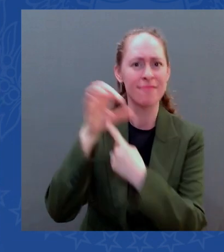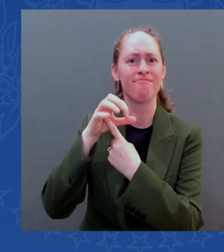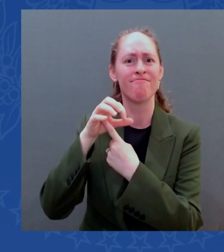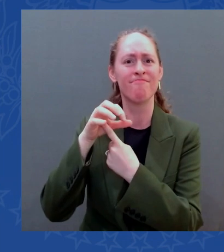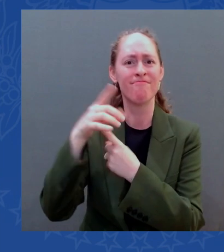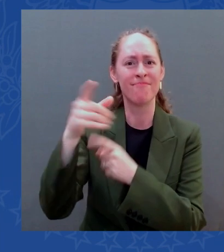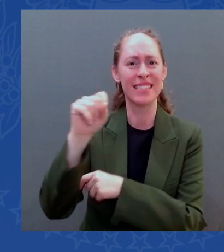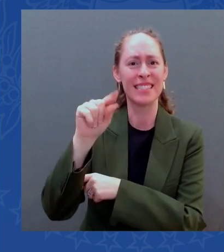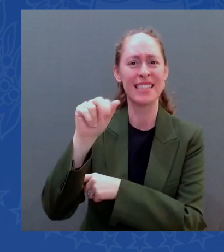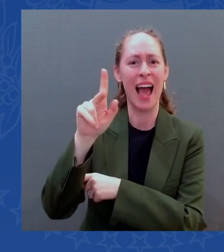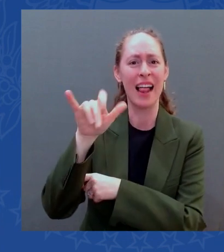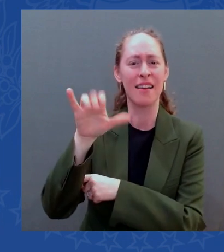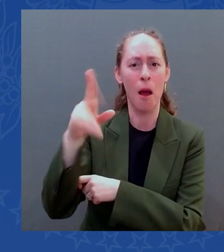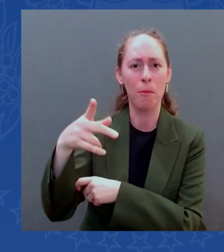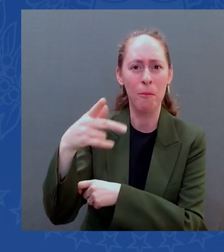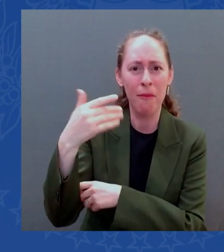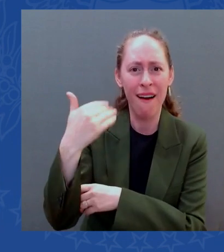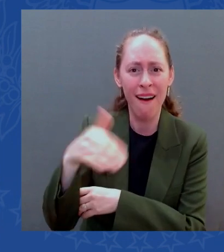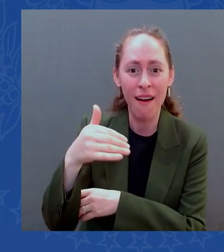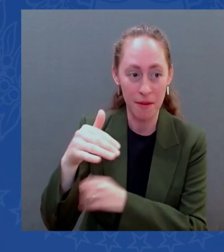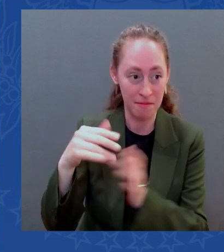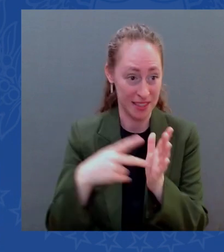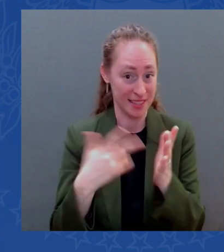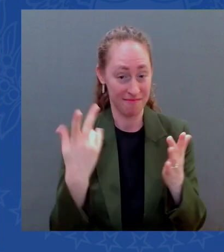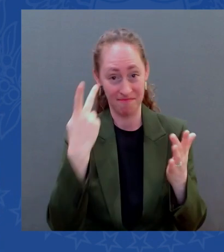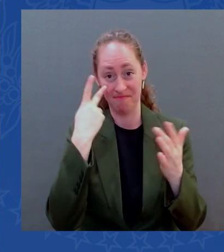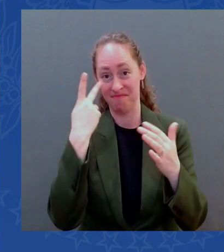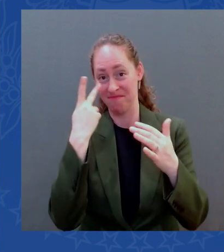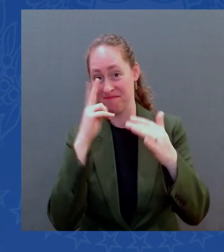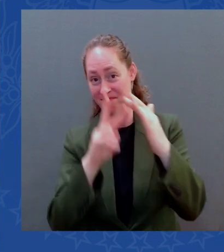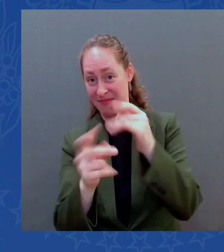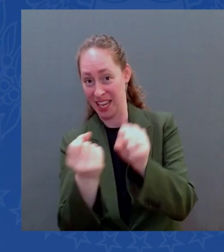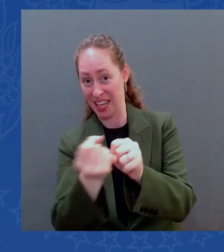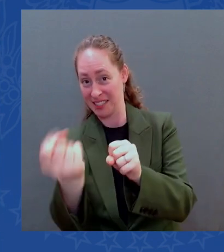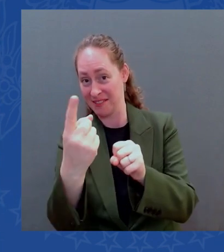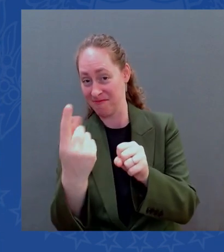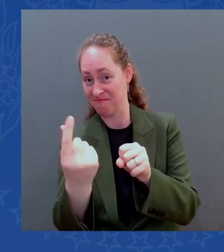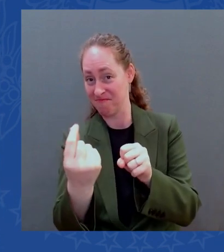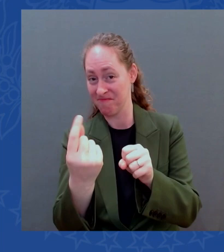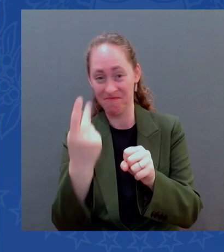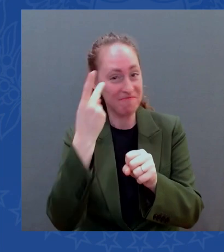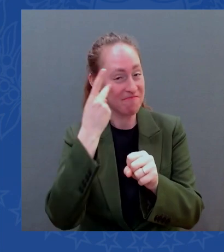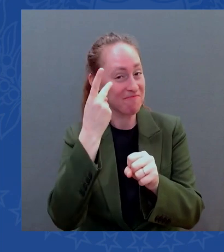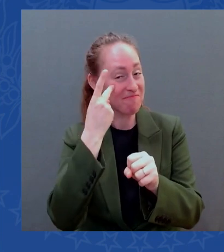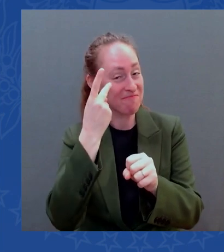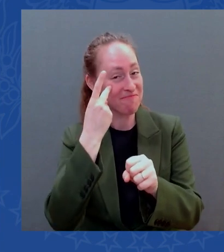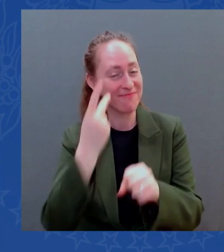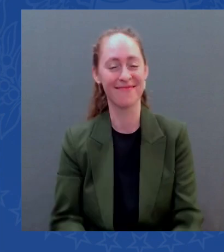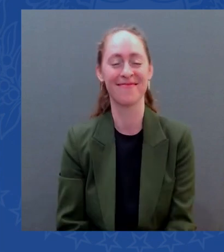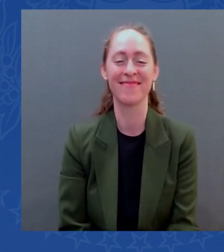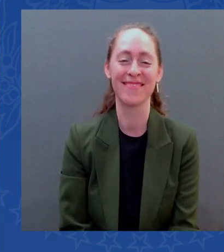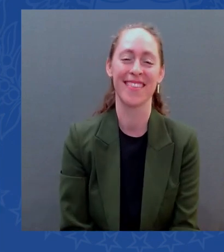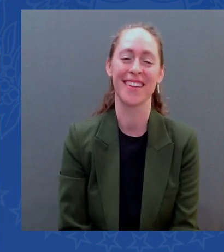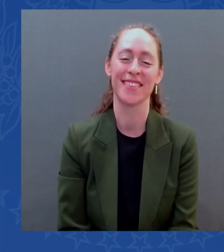Well, I don't know -- I don't know why they keep moving everything so quickly here, but with your -- -- you all saw that, right?